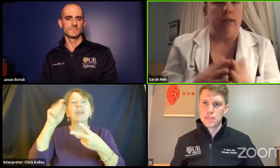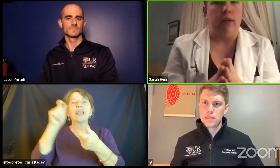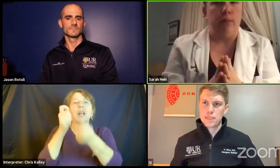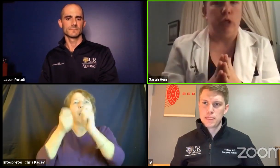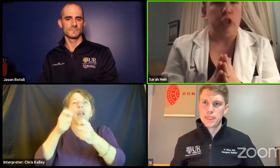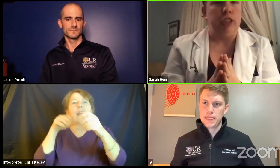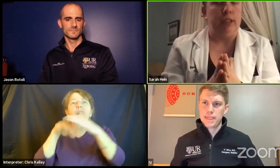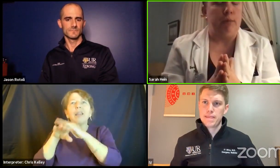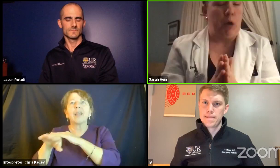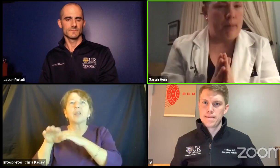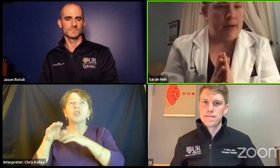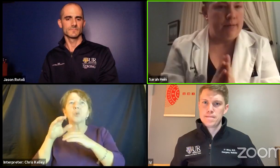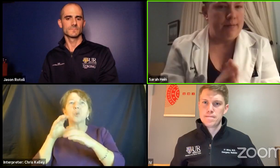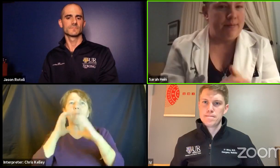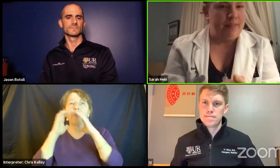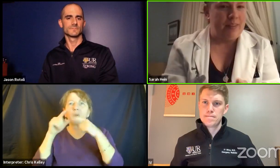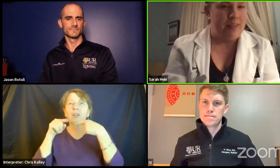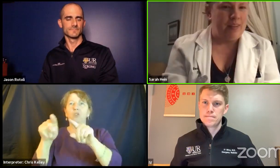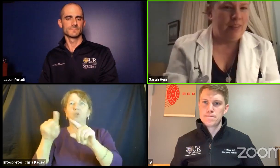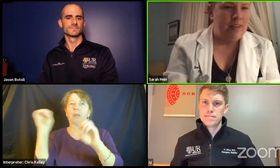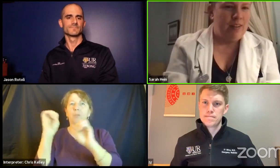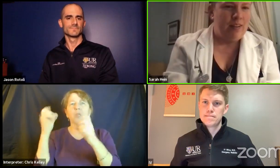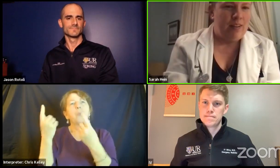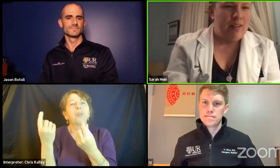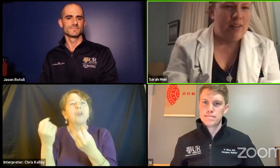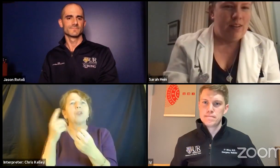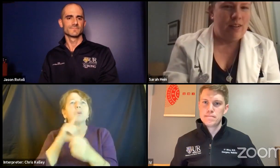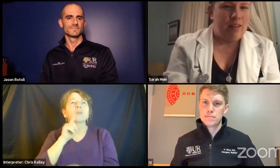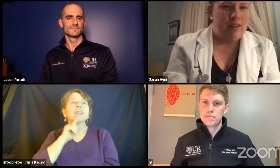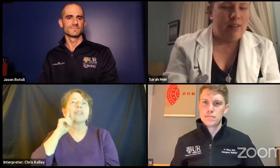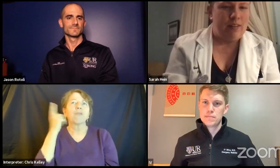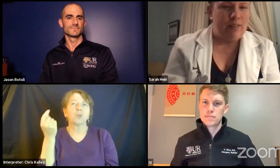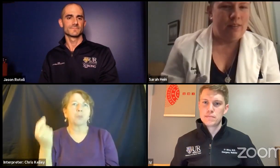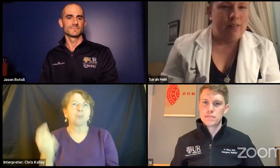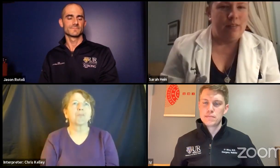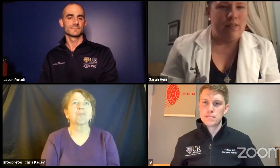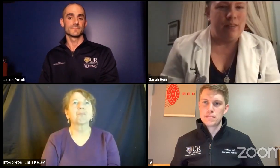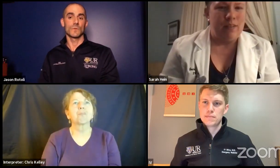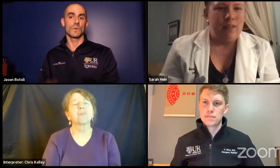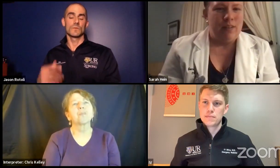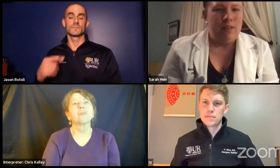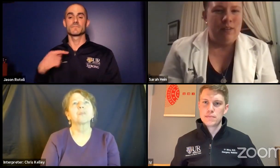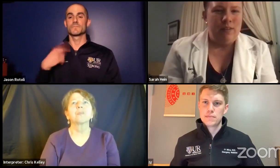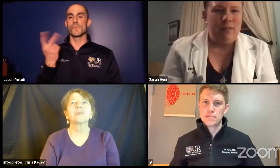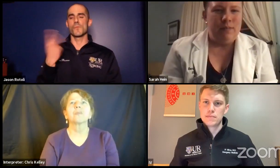It doesn't matter insurance. It doesn't malt ter anything else. If a person comes into the